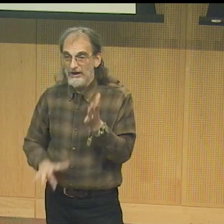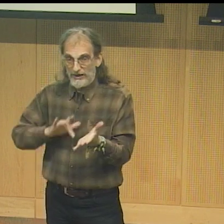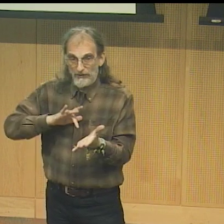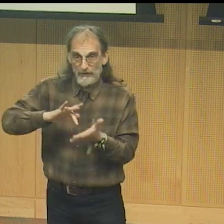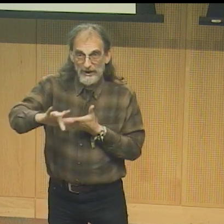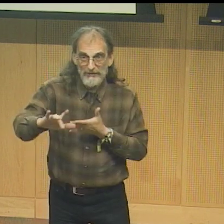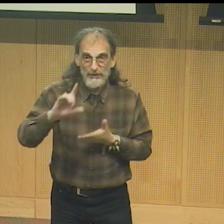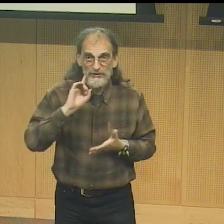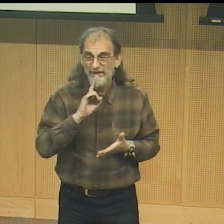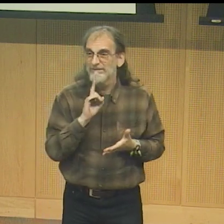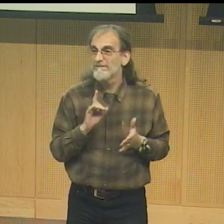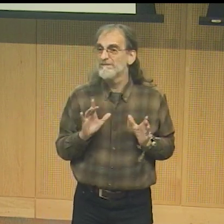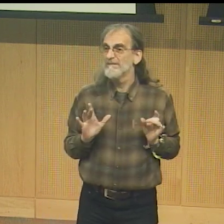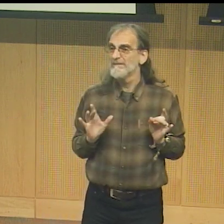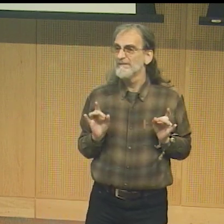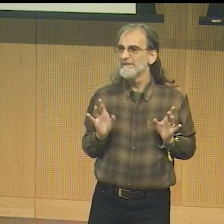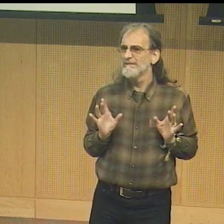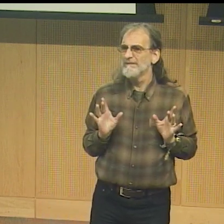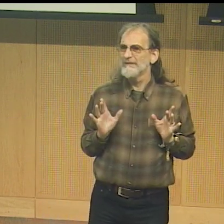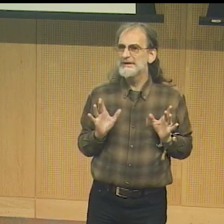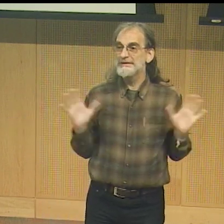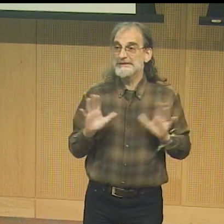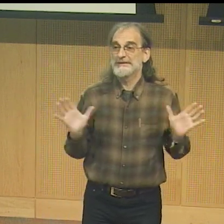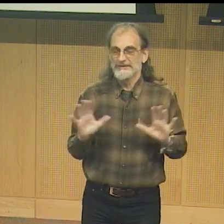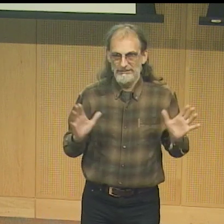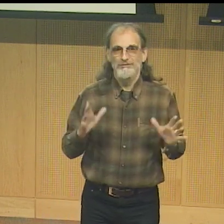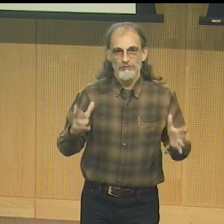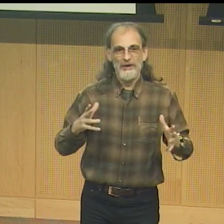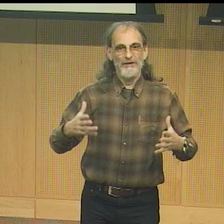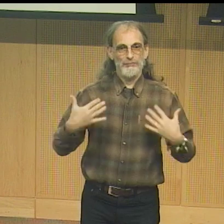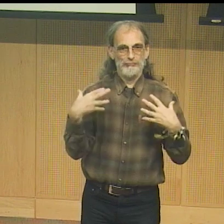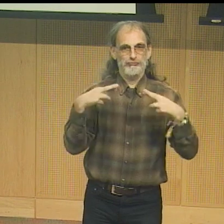of if you have a Deaf baby, you automatically implant that baby.